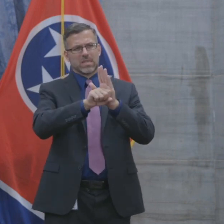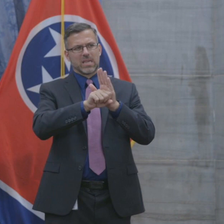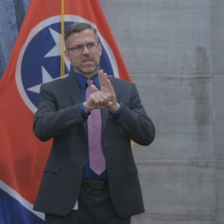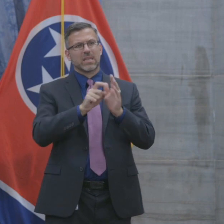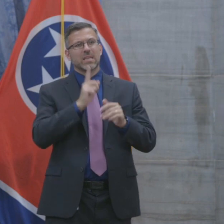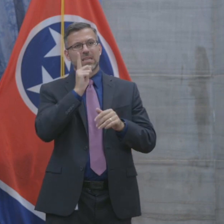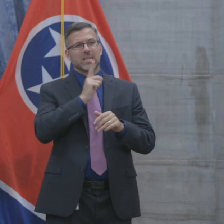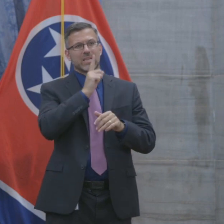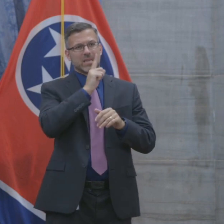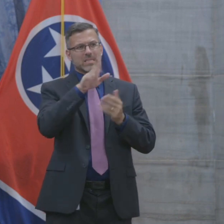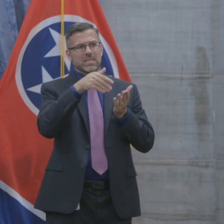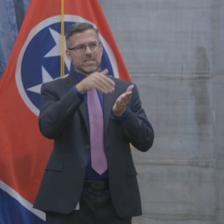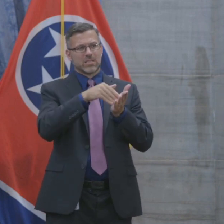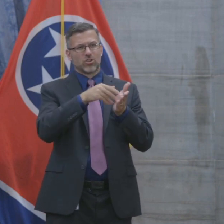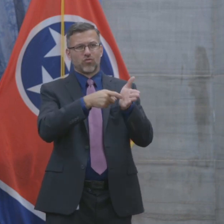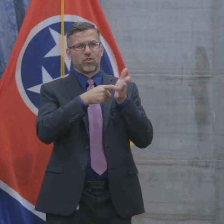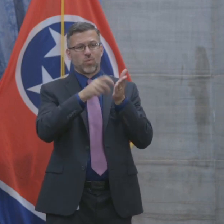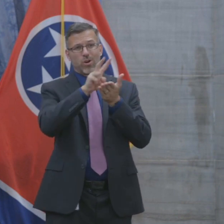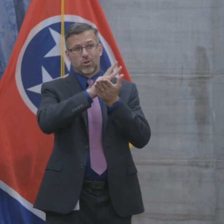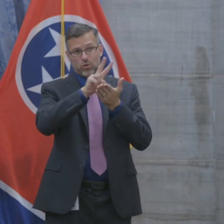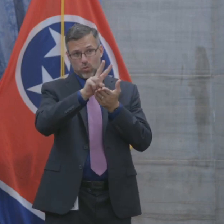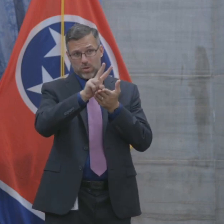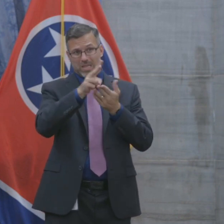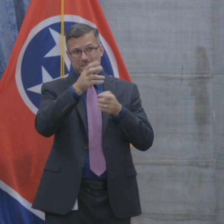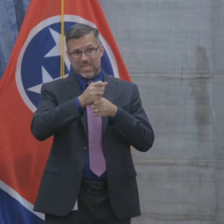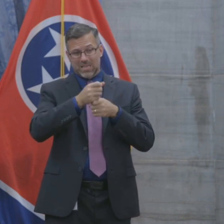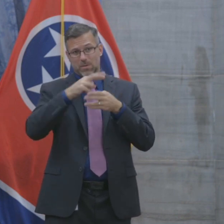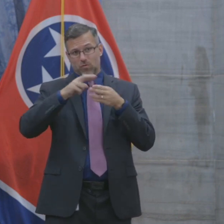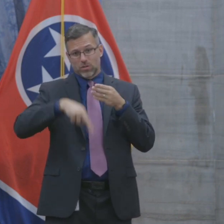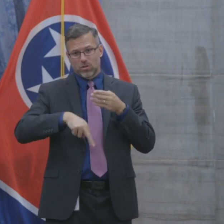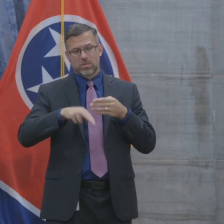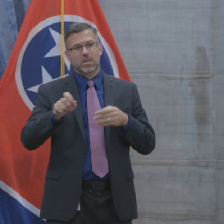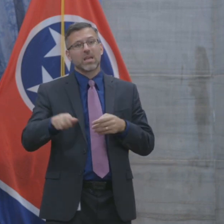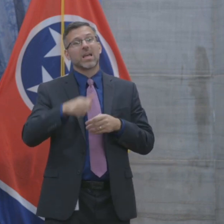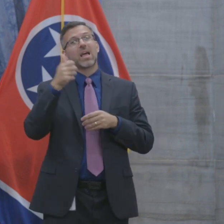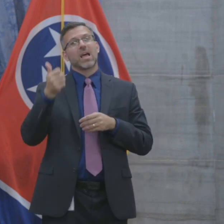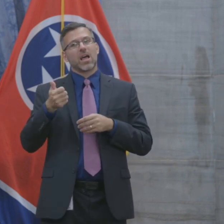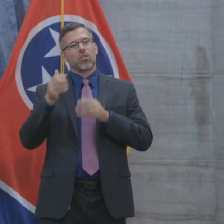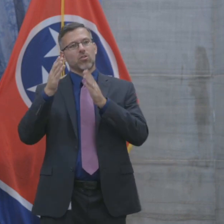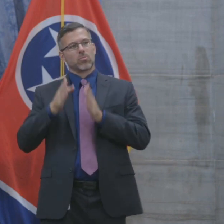question. We're start to go see more hospitalizationtion out of our rural population. In fact, just a couple of our hospitals